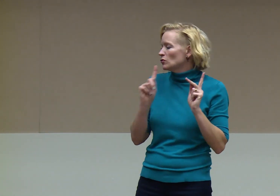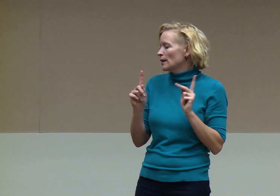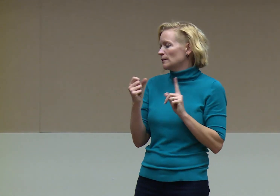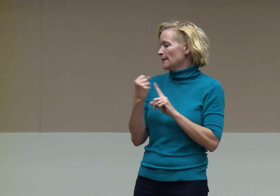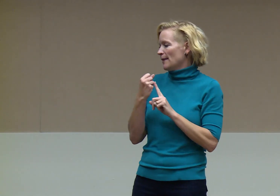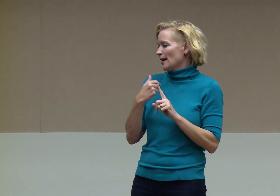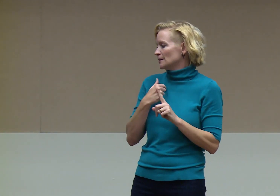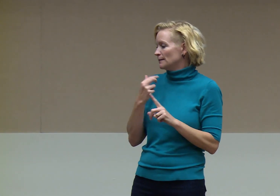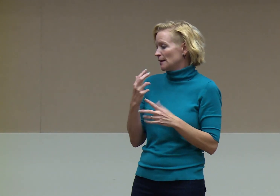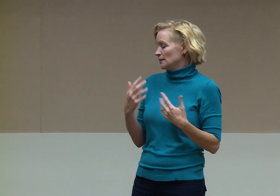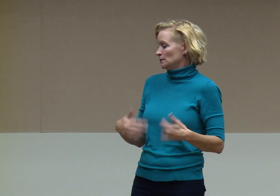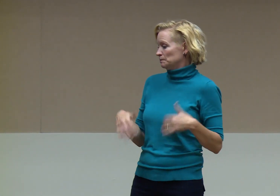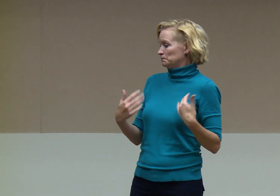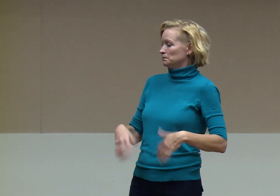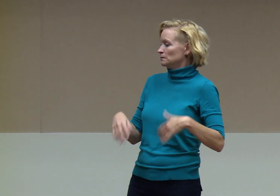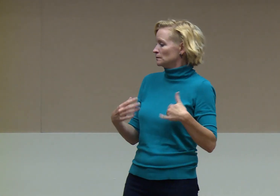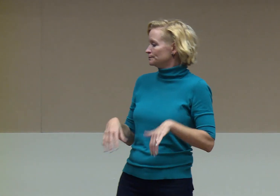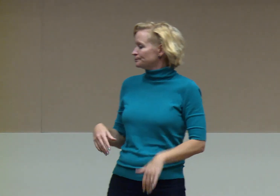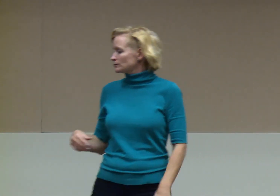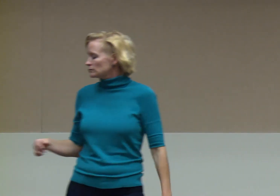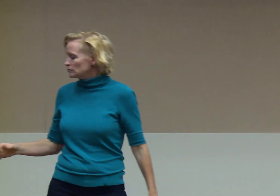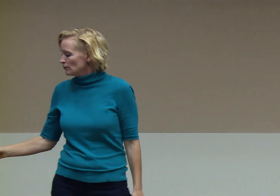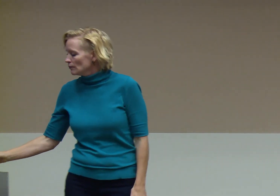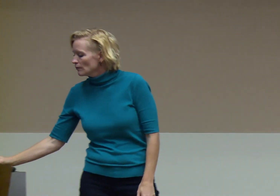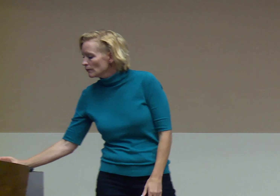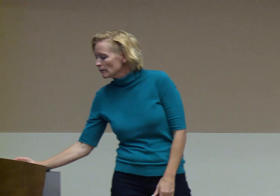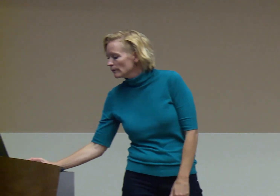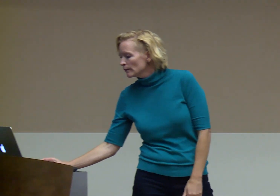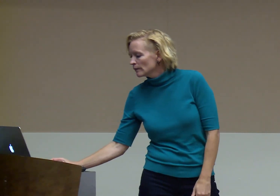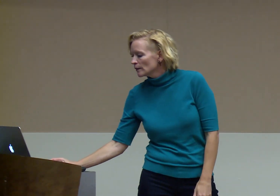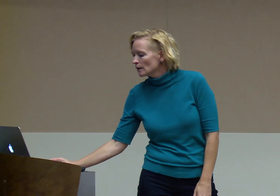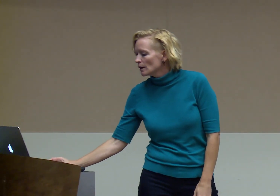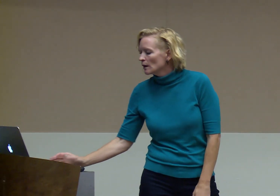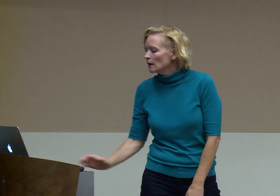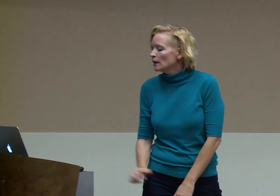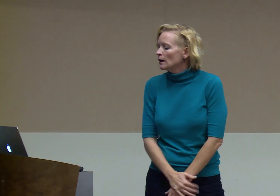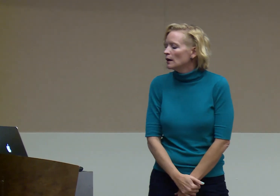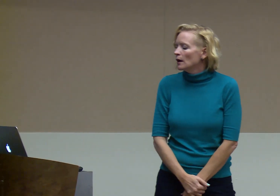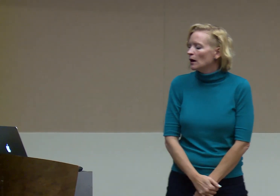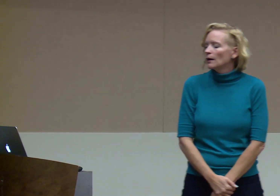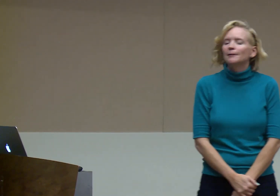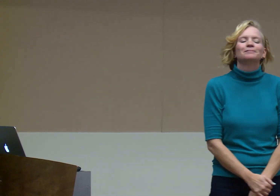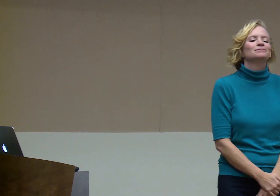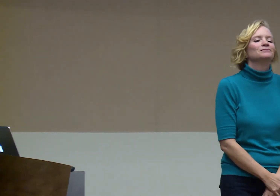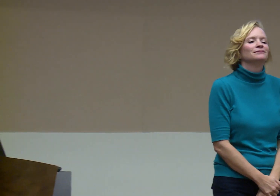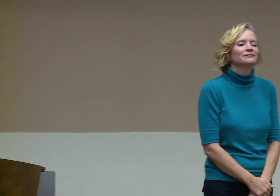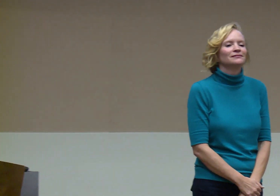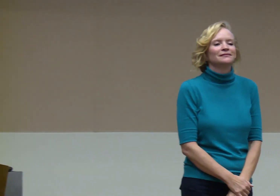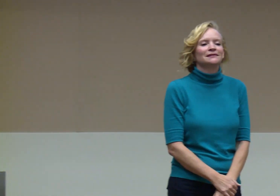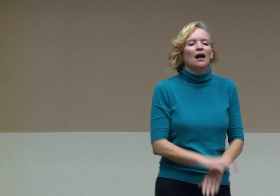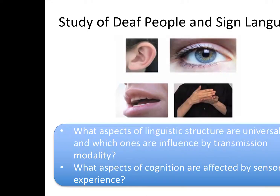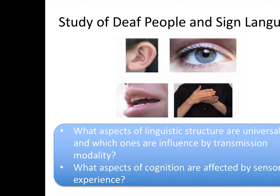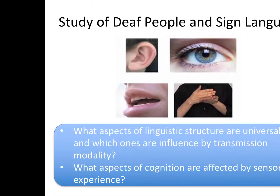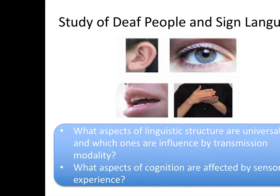And, of course, there are amazing books that these individuals have written that have had a large impact on my life and my career.